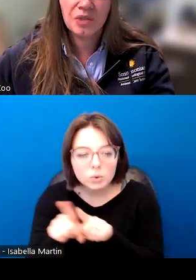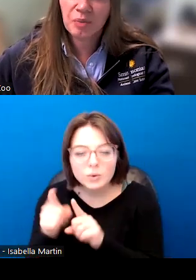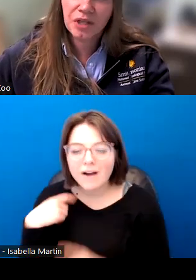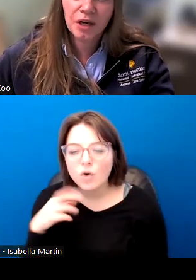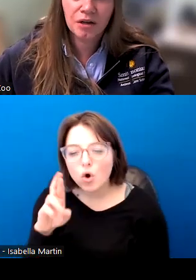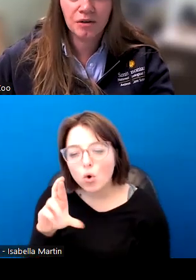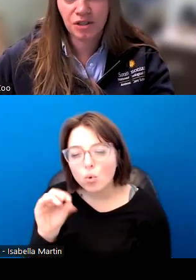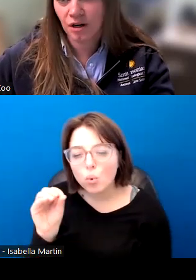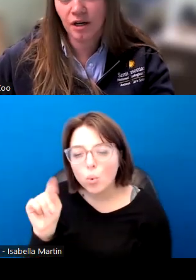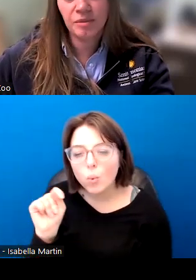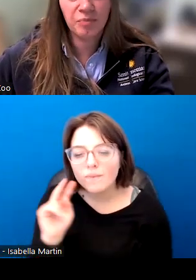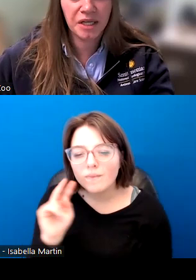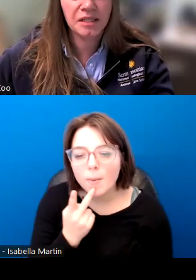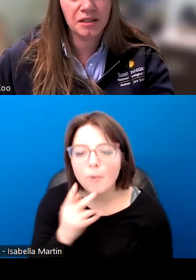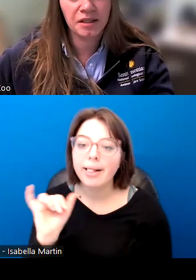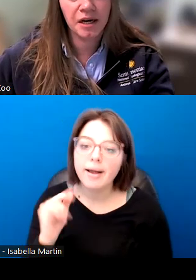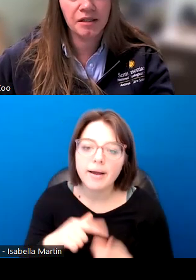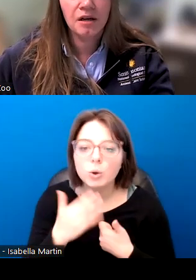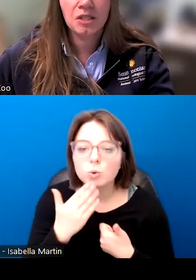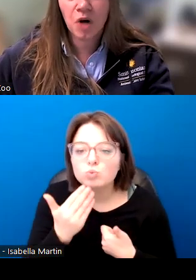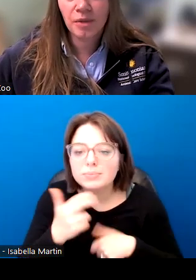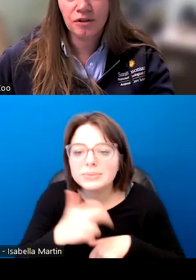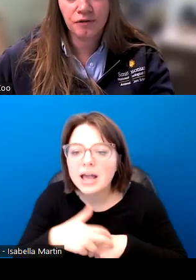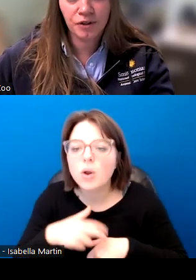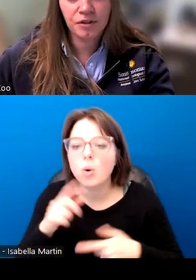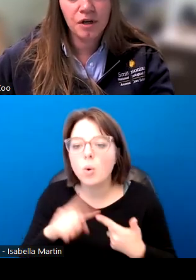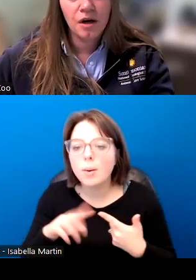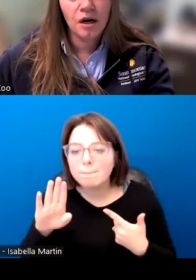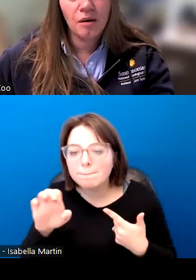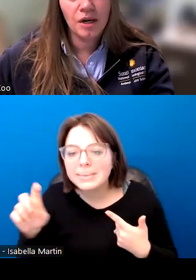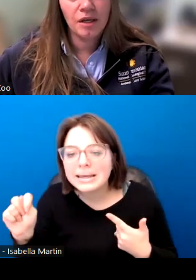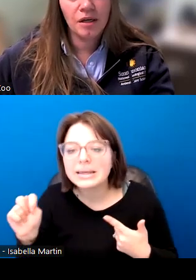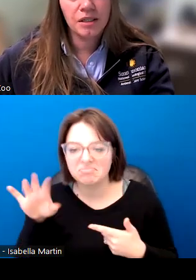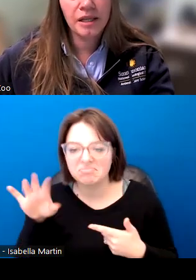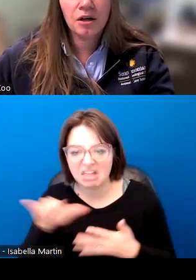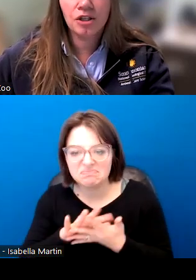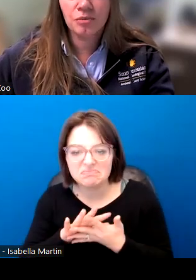sweet potatoes turnips beets things like that, small amount of fruit and then a slightly larger